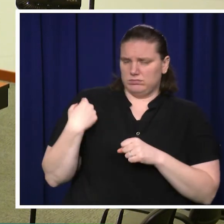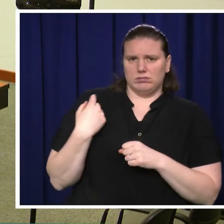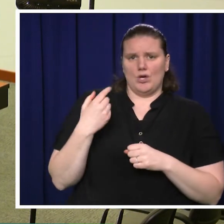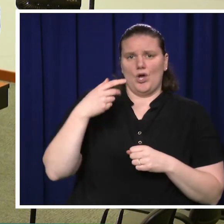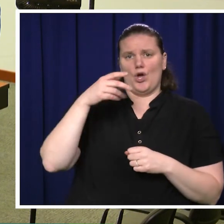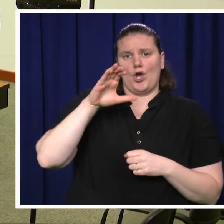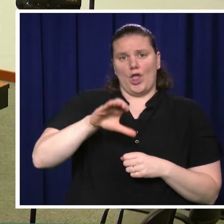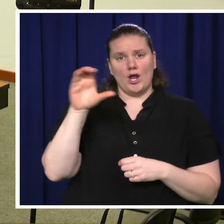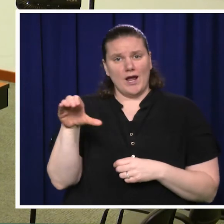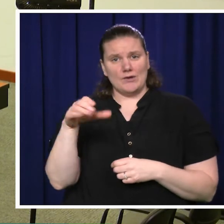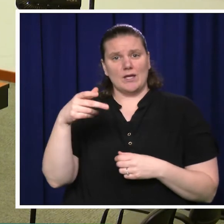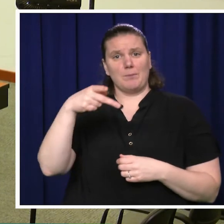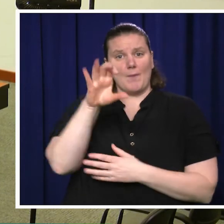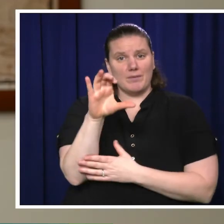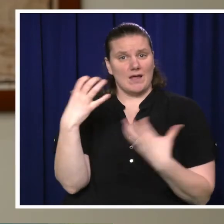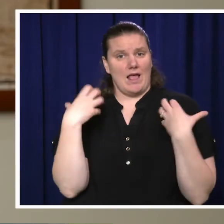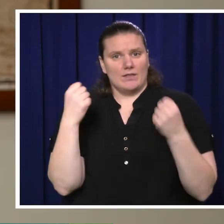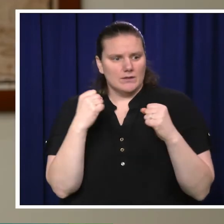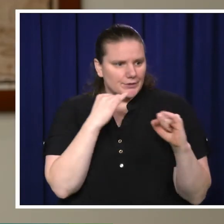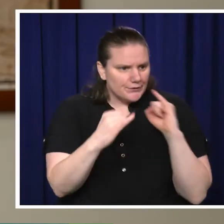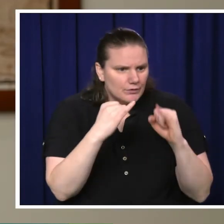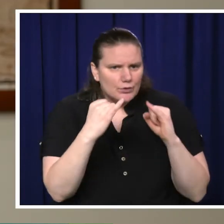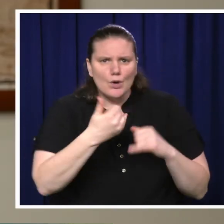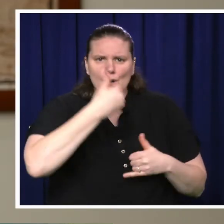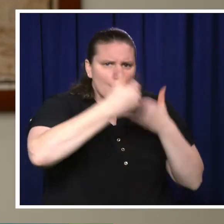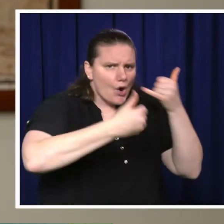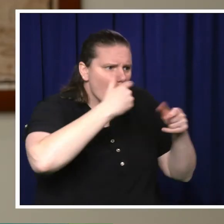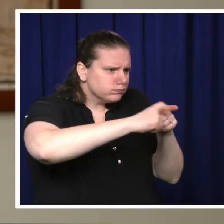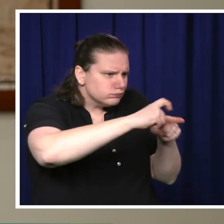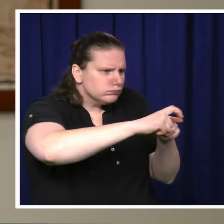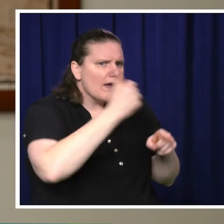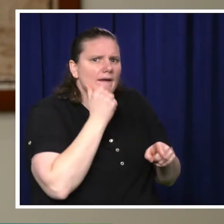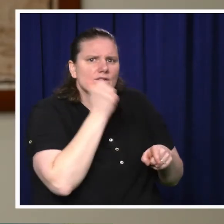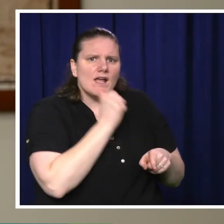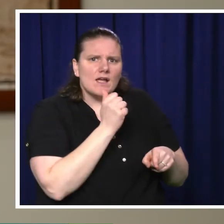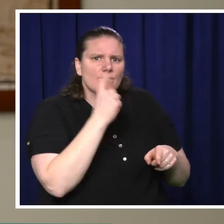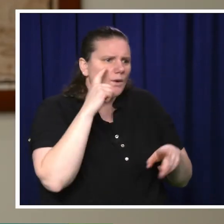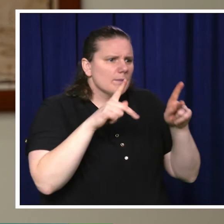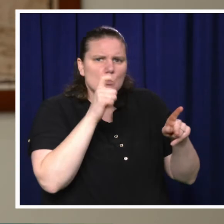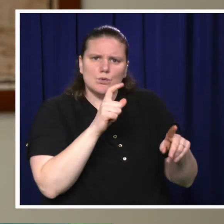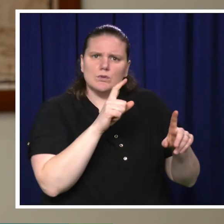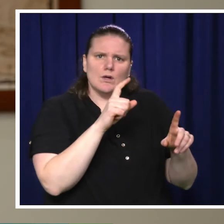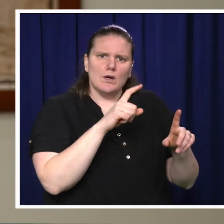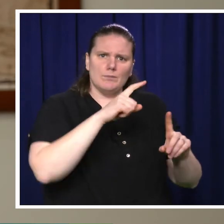Over the past year, Clark County Public Health has interviewed and made daily monitoring calls to thousands of people who